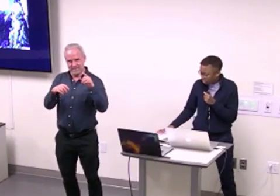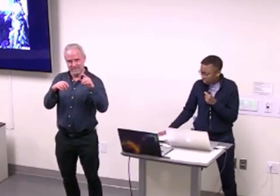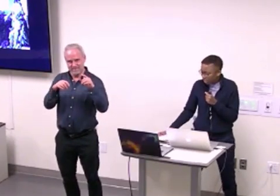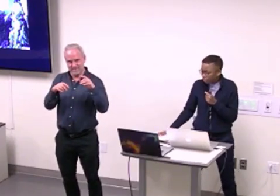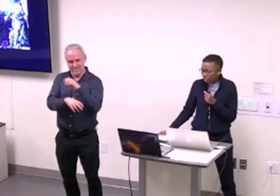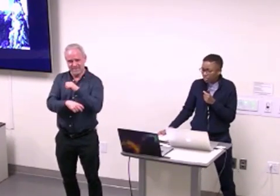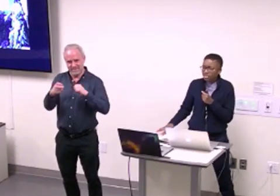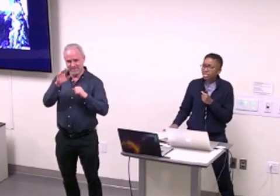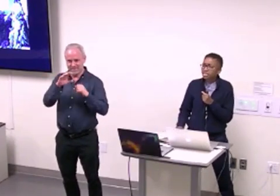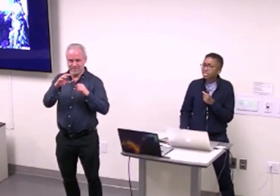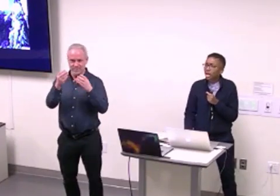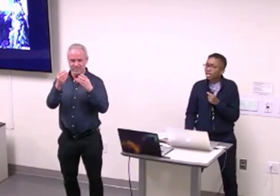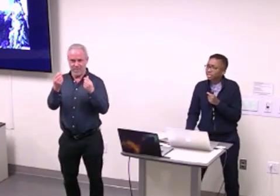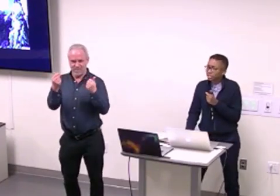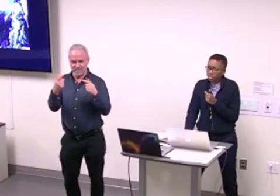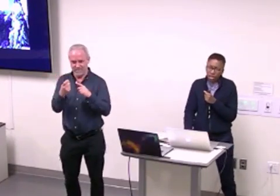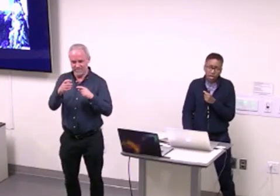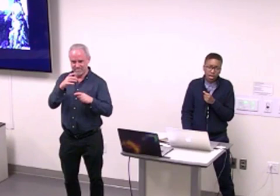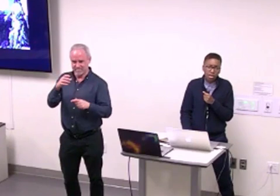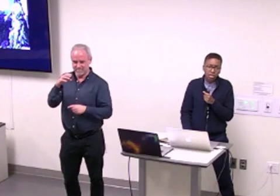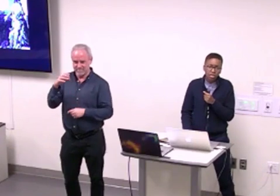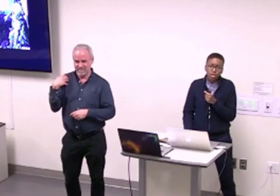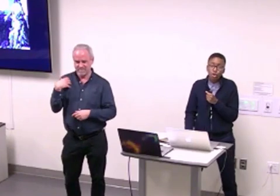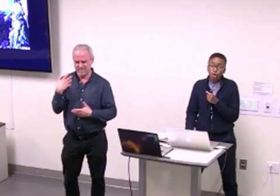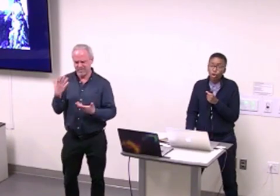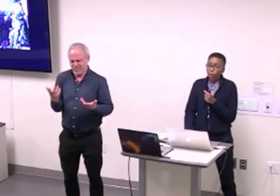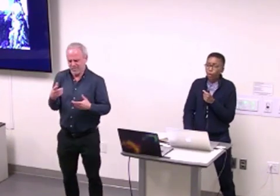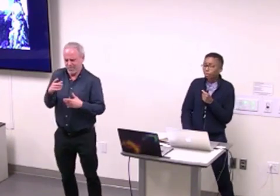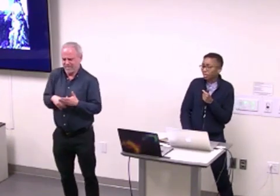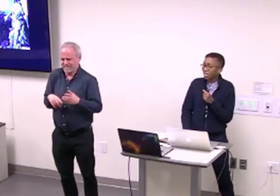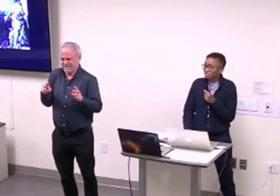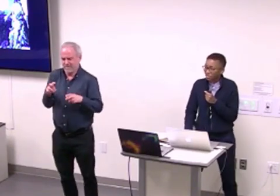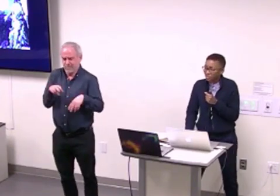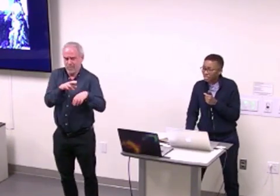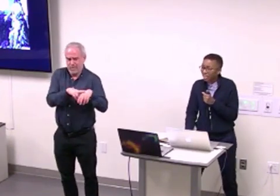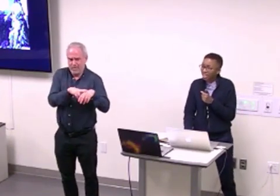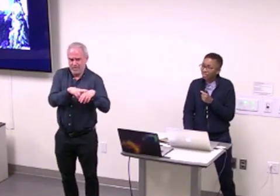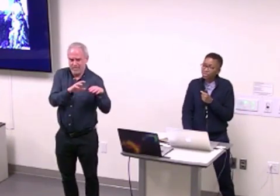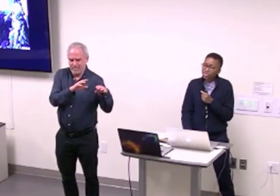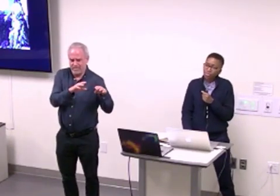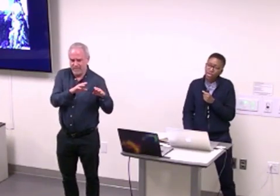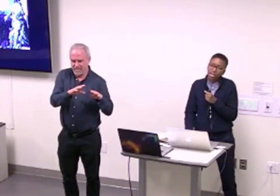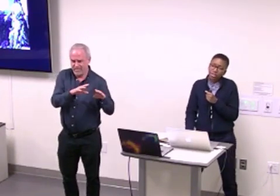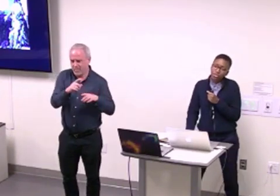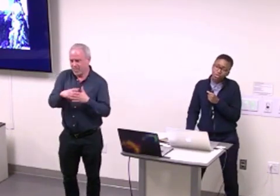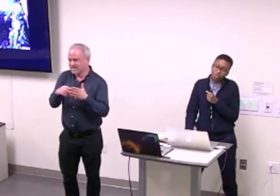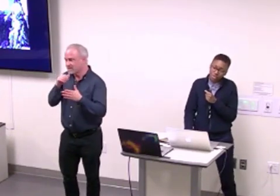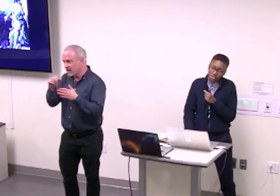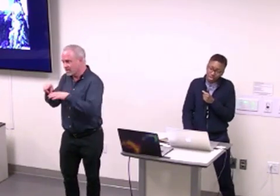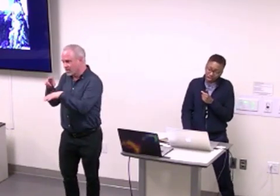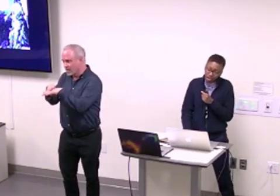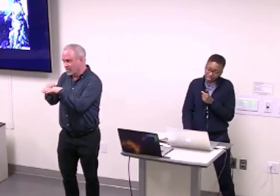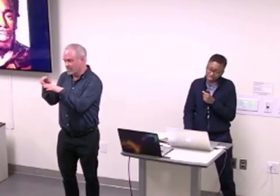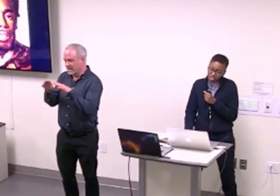What is and is not normal behavior for someone under those conditions.